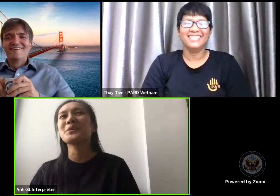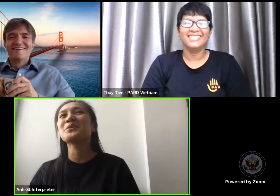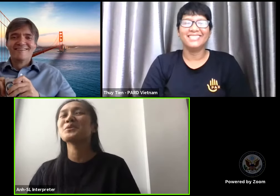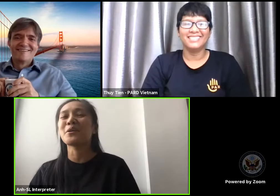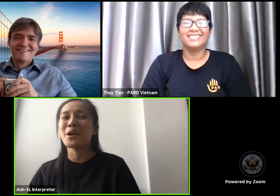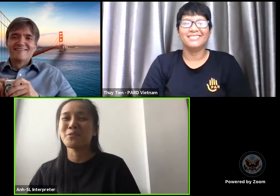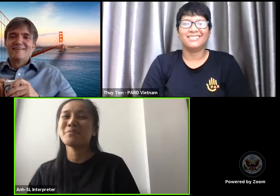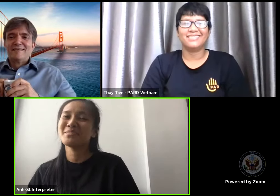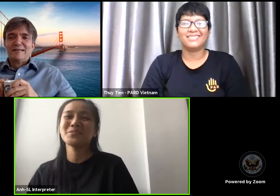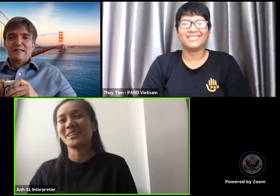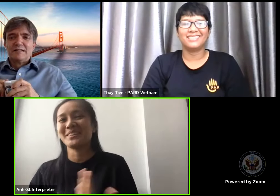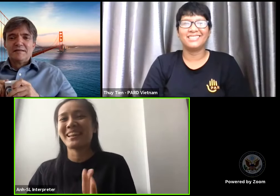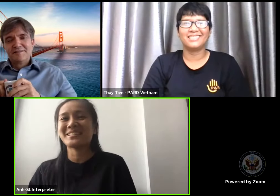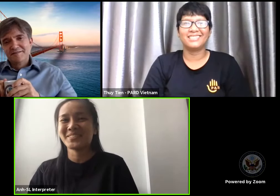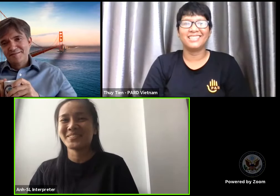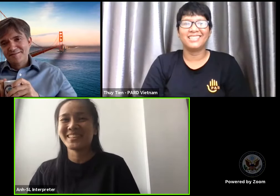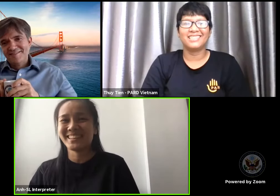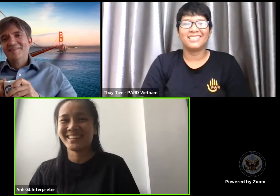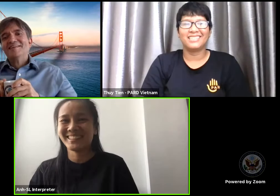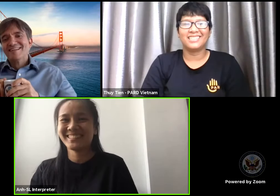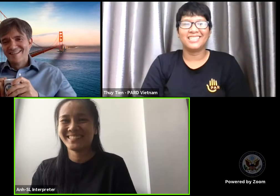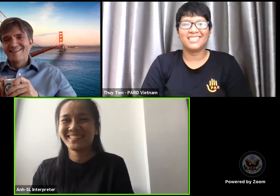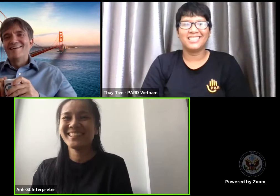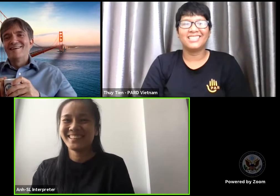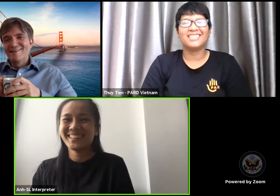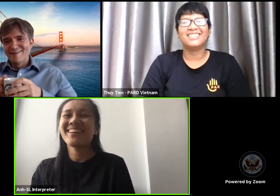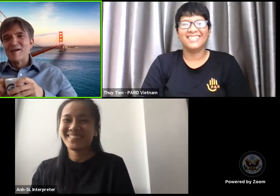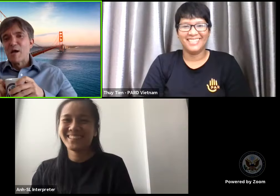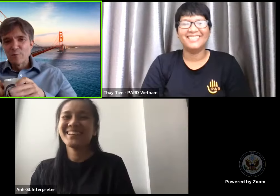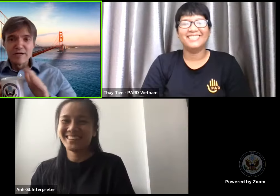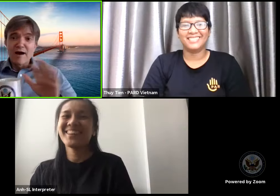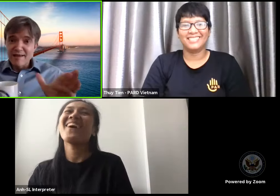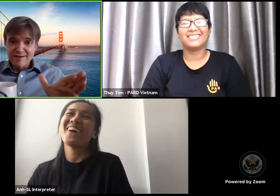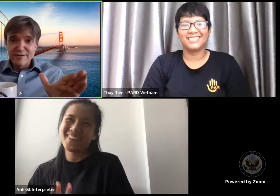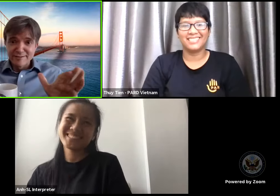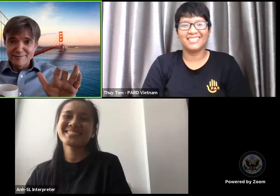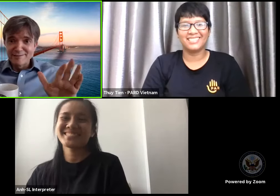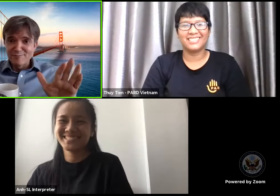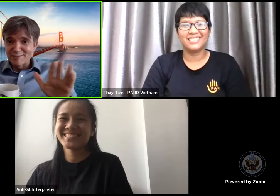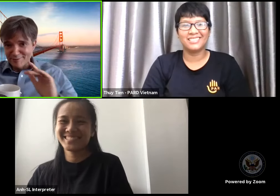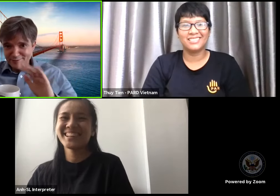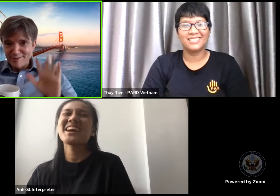really good for health but we like to eat it. [Jason] We all have our guilty pleasures,